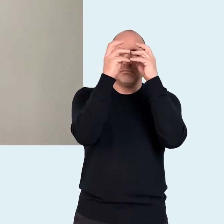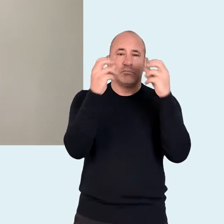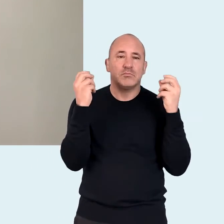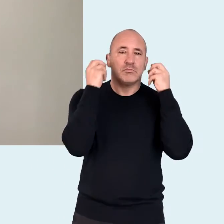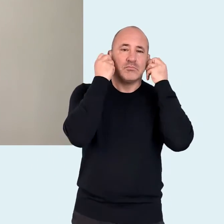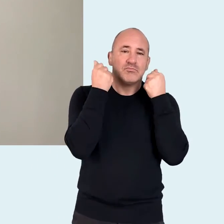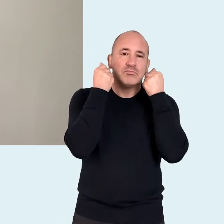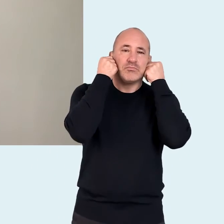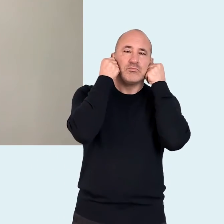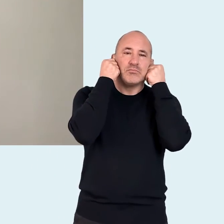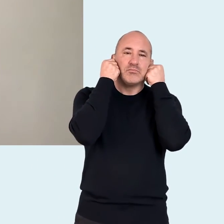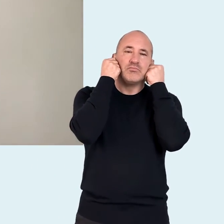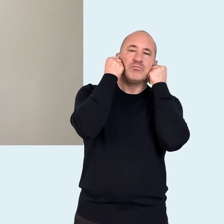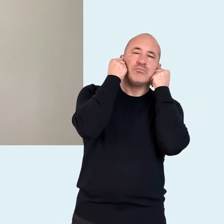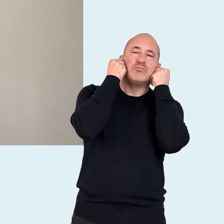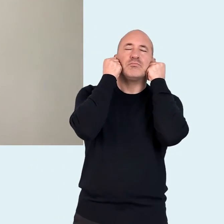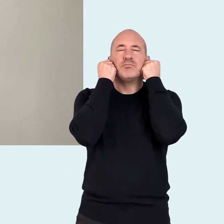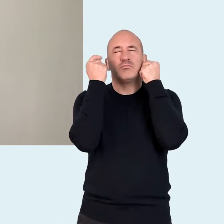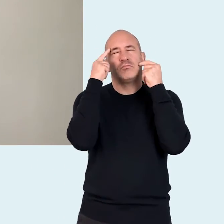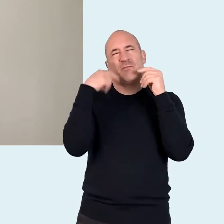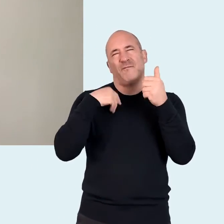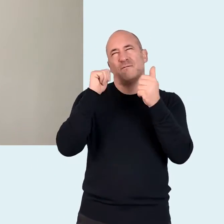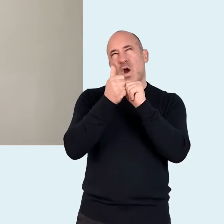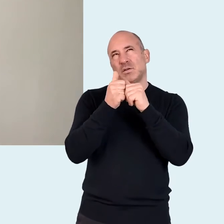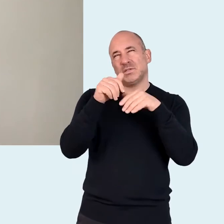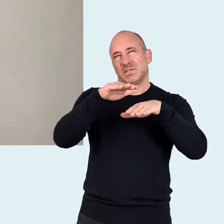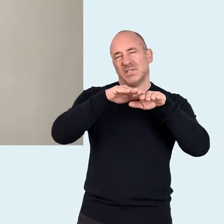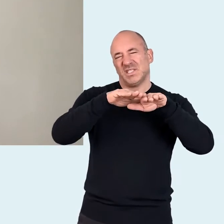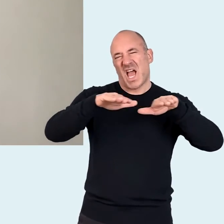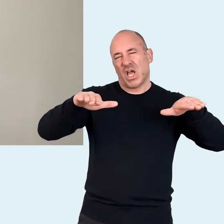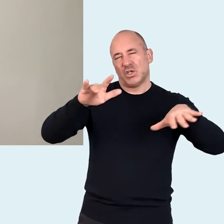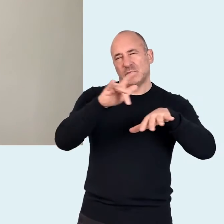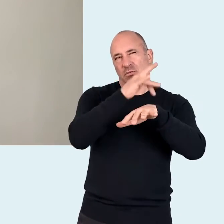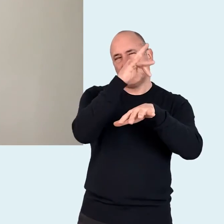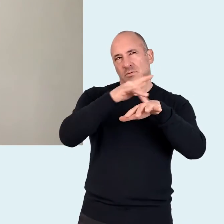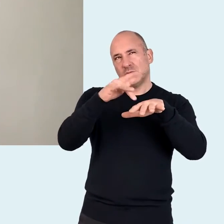headphones in and just imagine an amazing opening night with all of your friends on